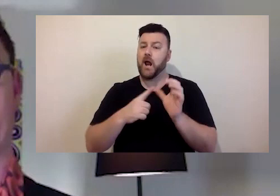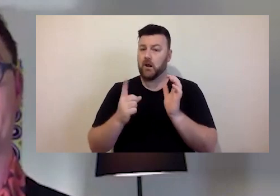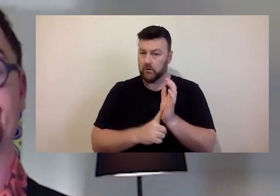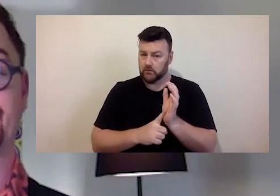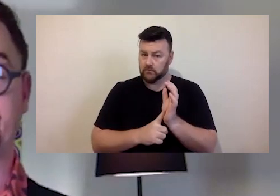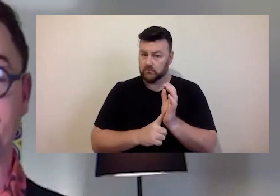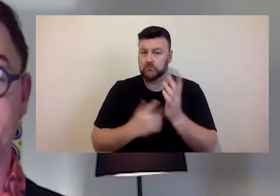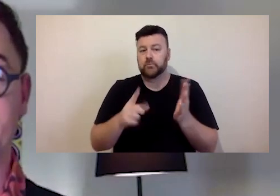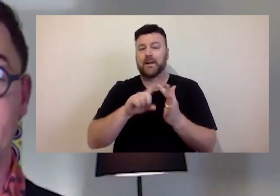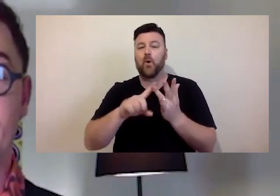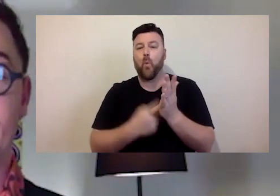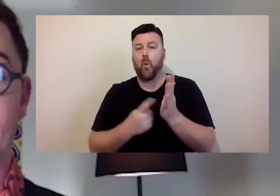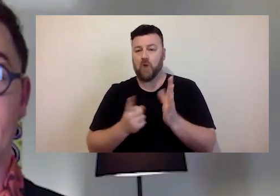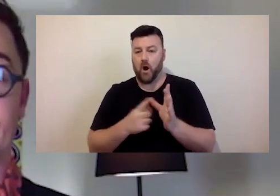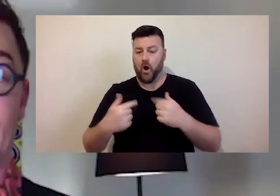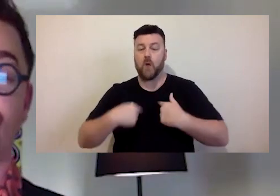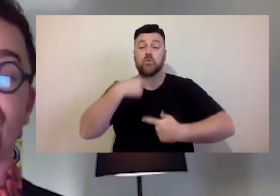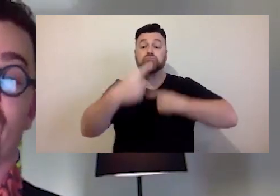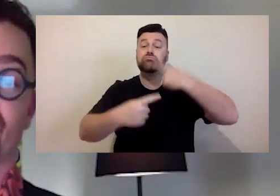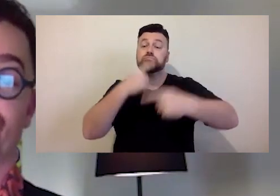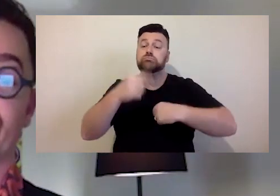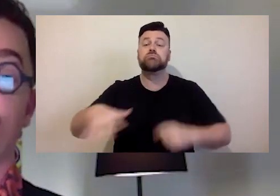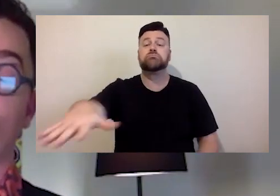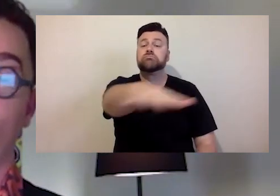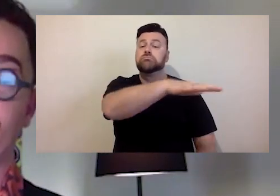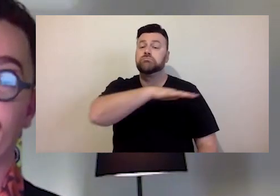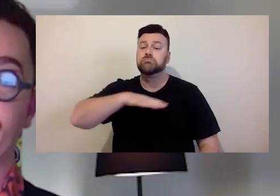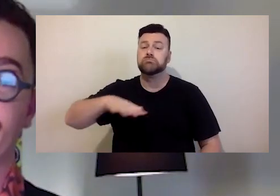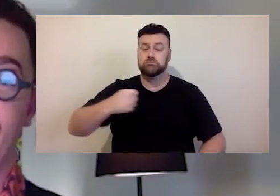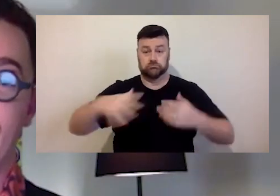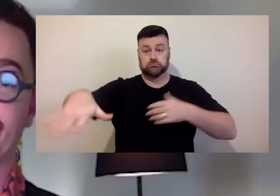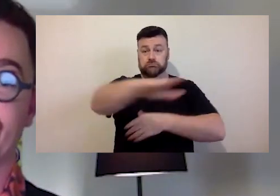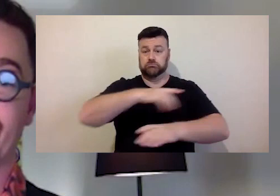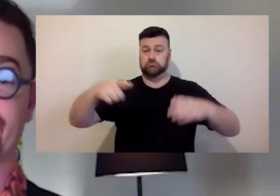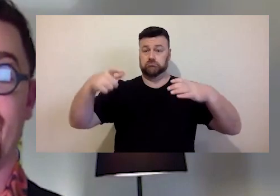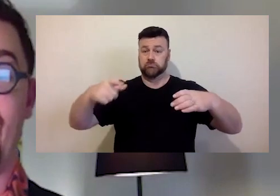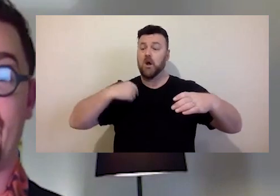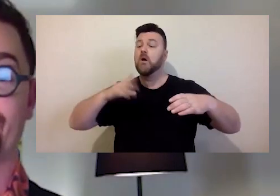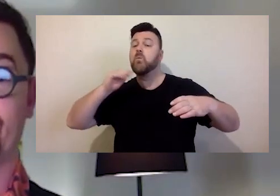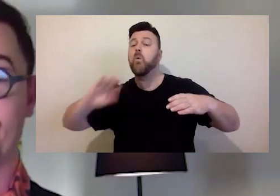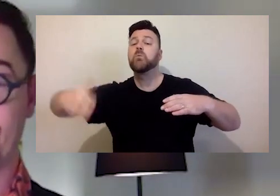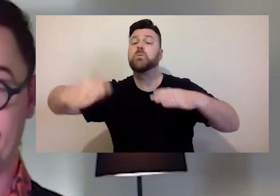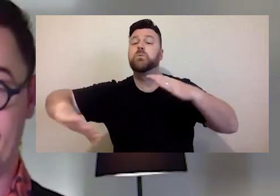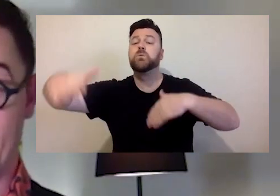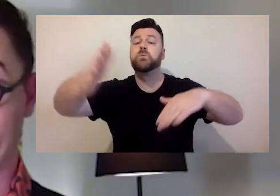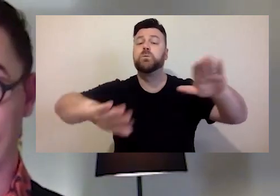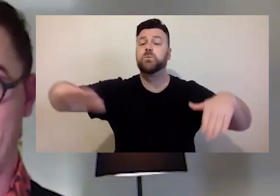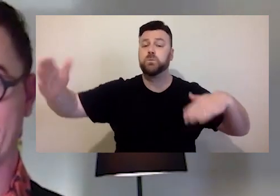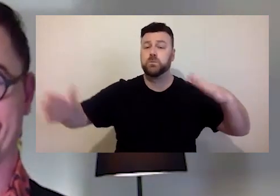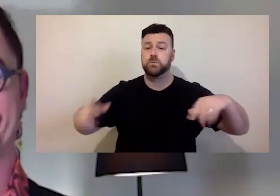country. It is a country surrounded by salt water, light and sky, today, rain.